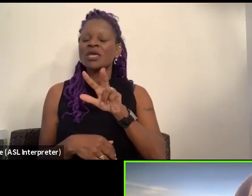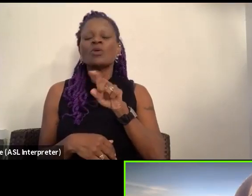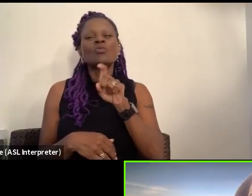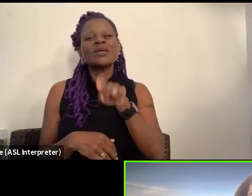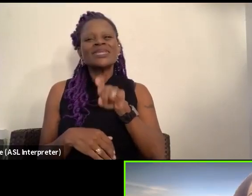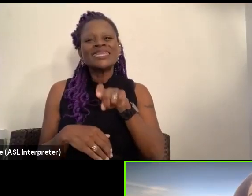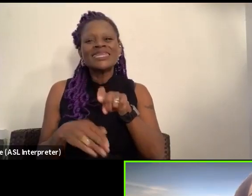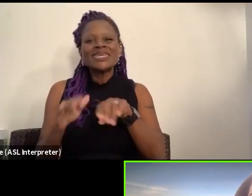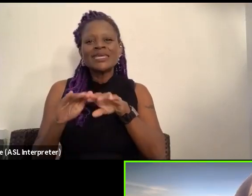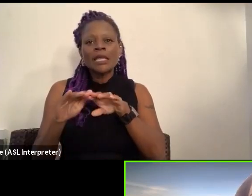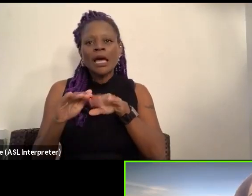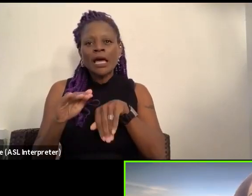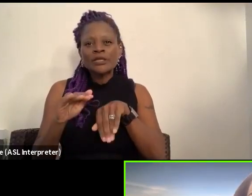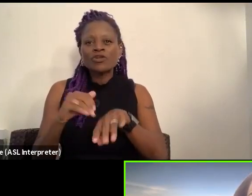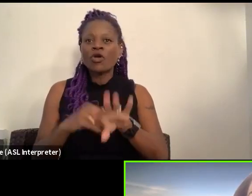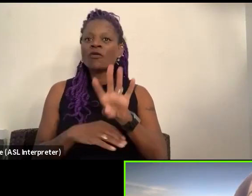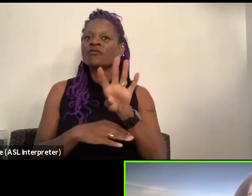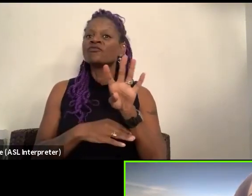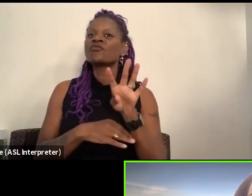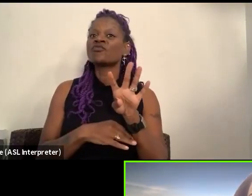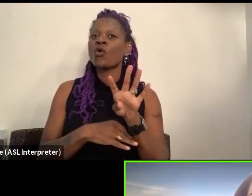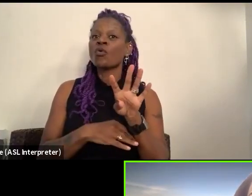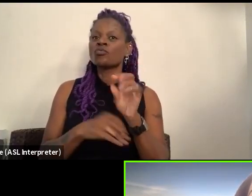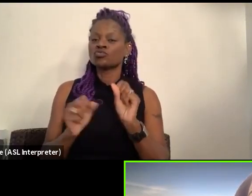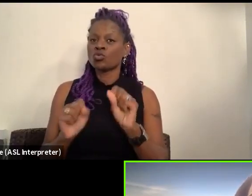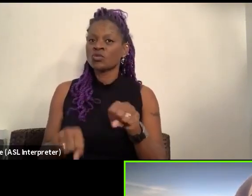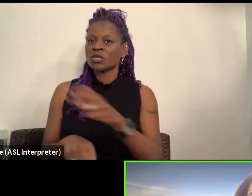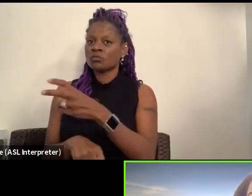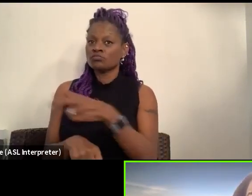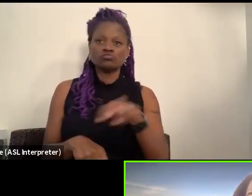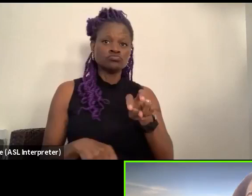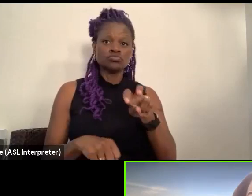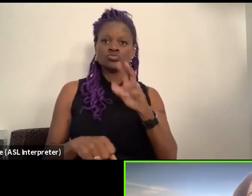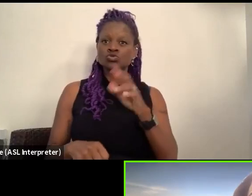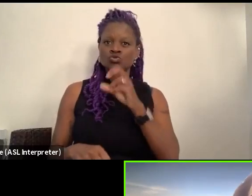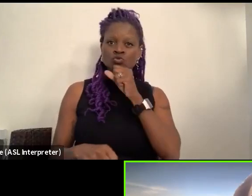metrics in order for us to move into the orange tier on the basis of this case.